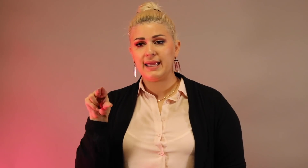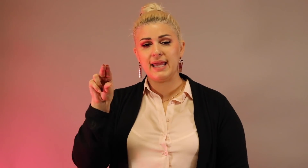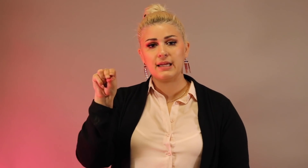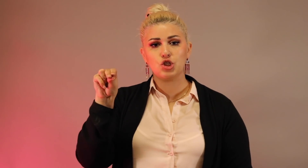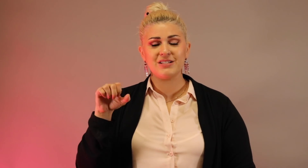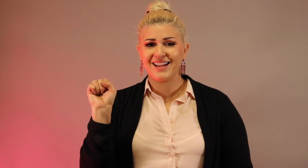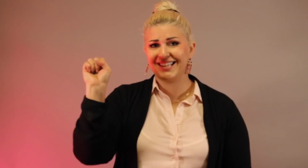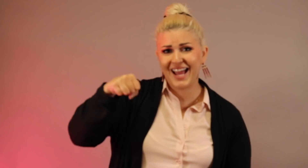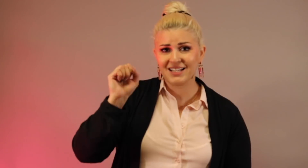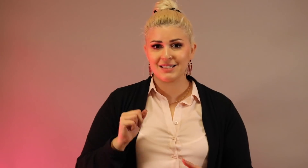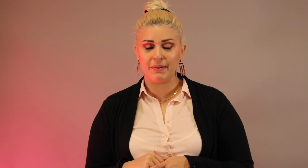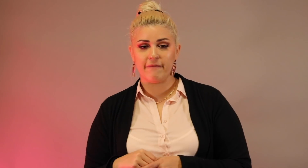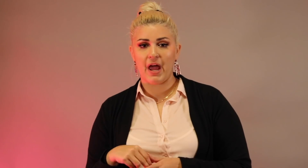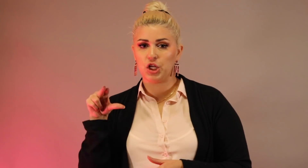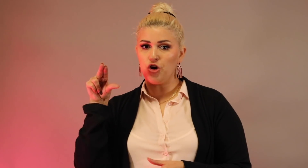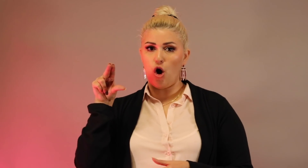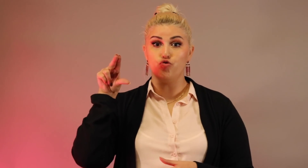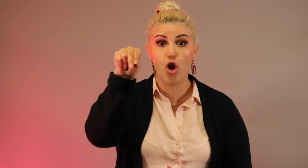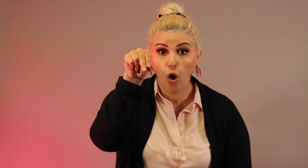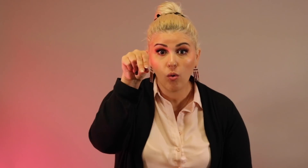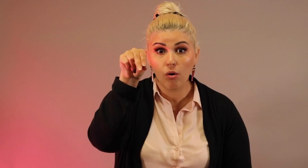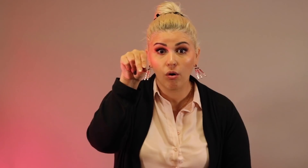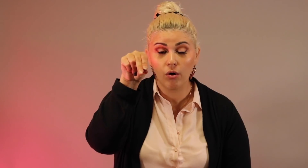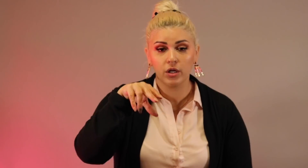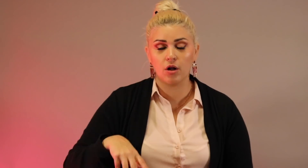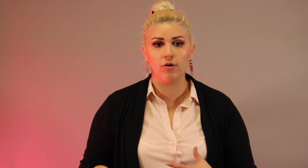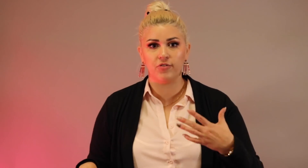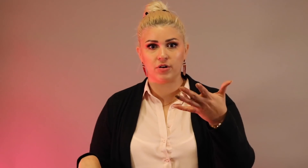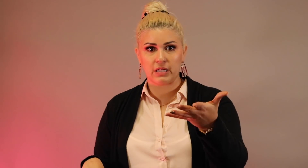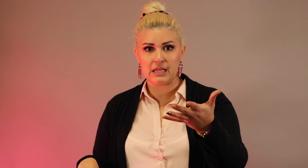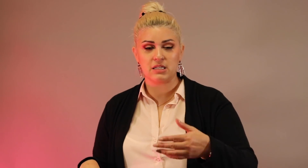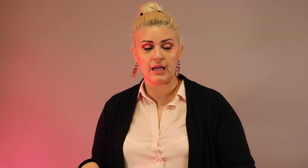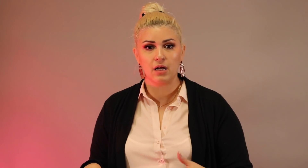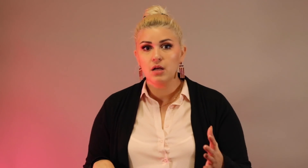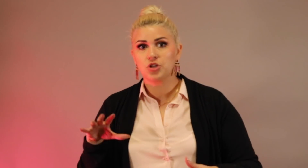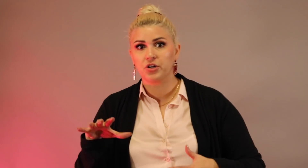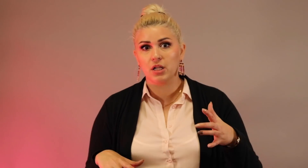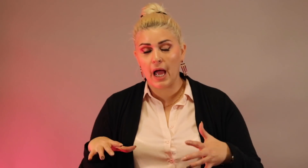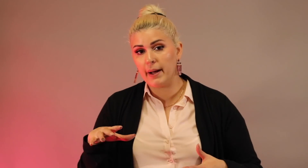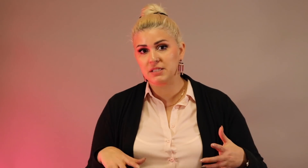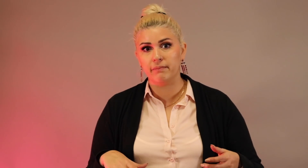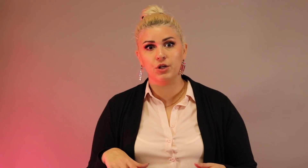Again, just like yes to be emphatic you can go, no! You know, if your kids like starting to climb up something